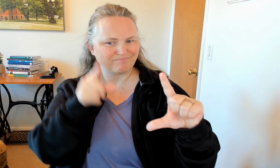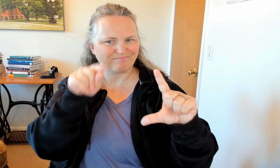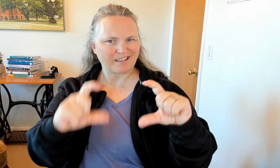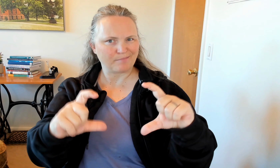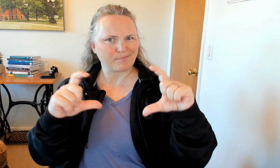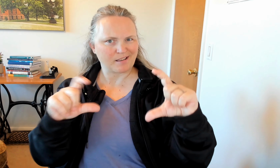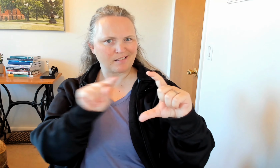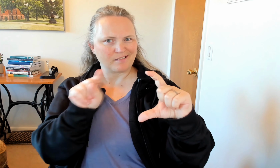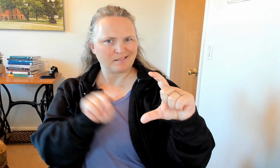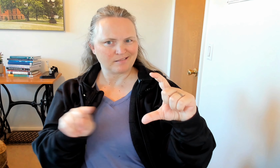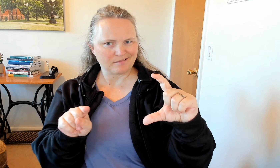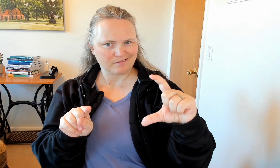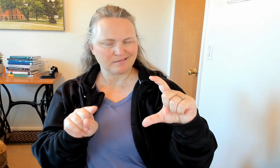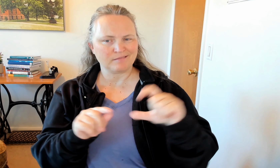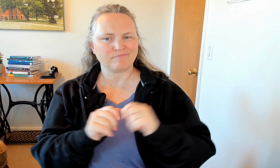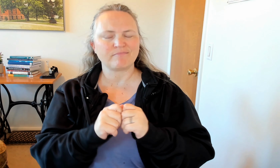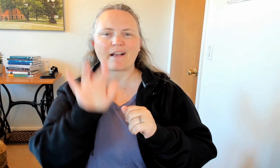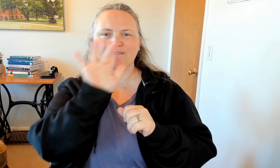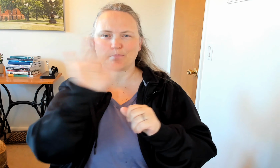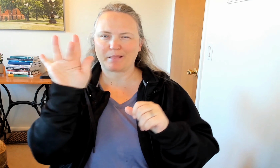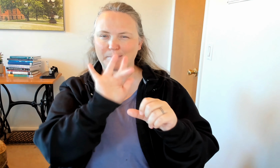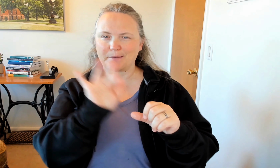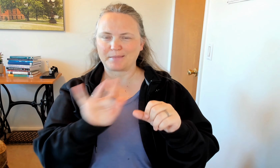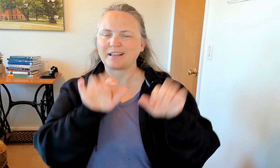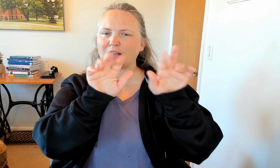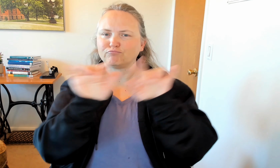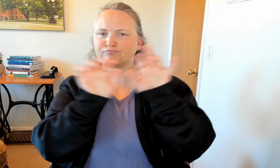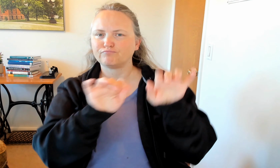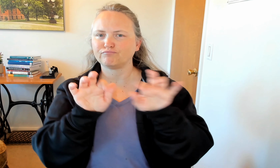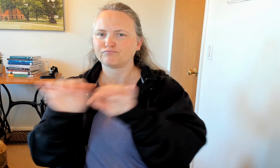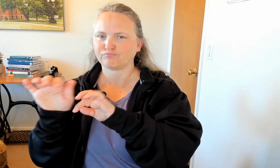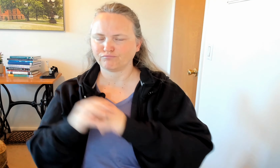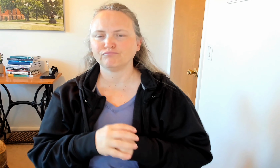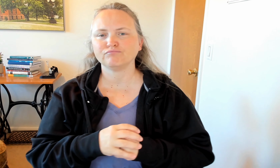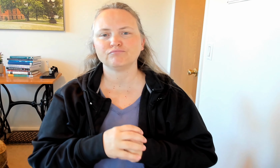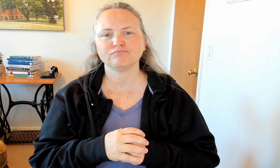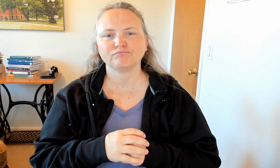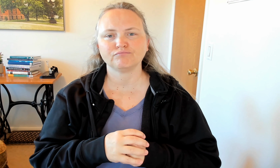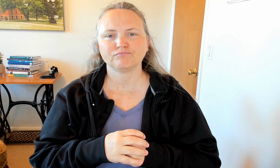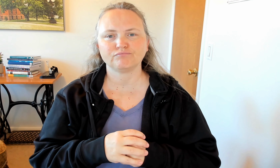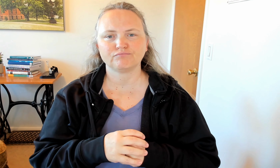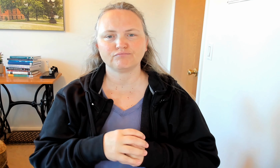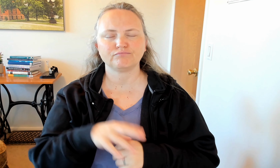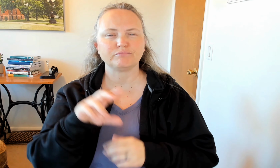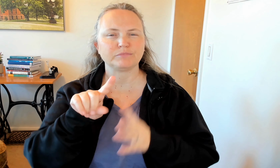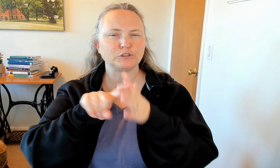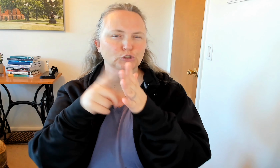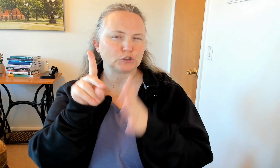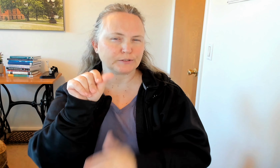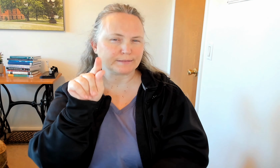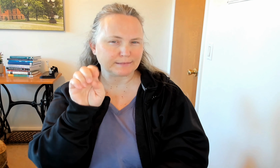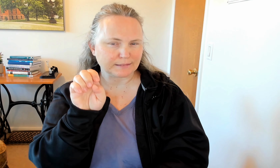And when I do that, you notice that this window pops up on my screen and it says I'm going to be out.